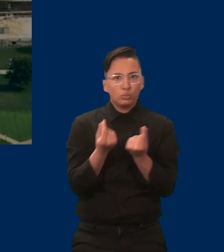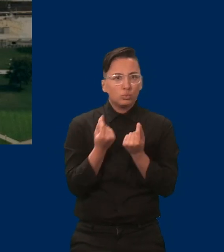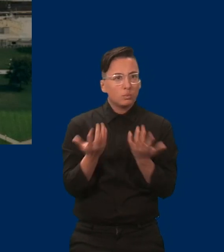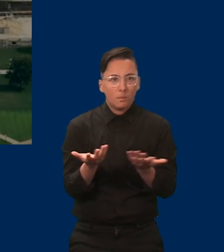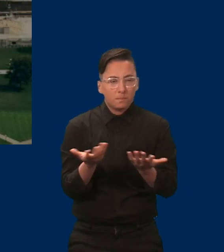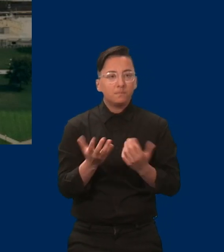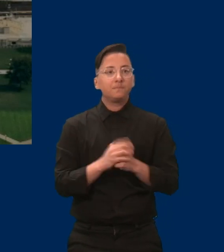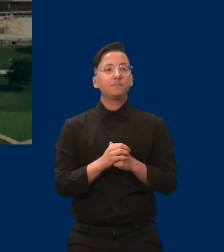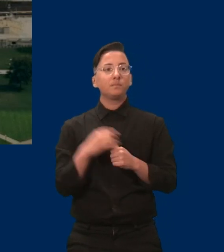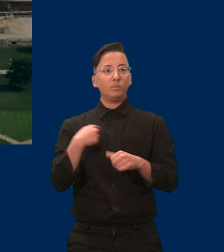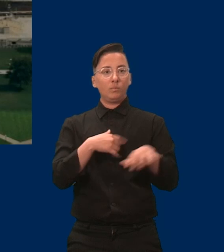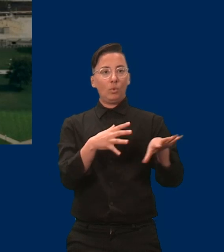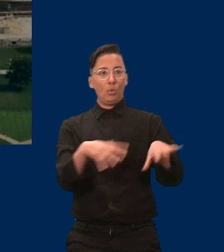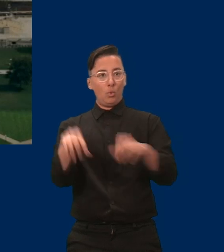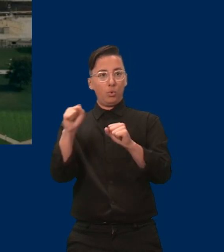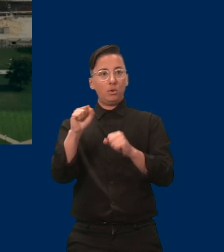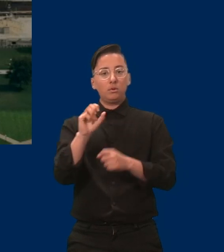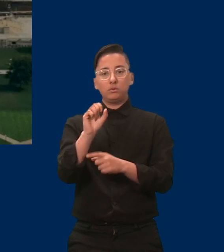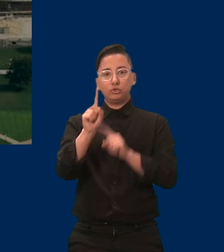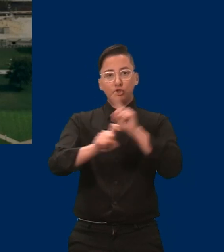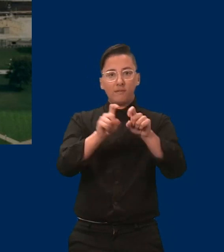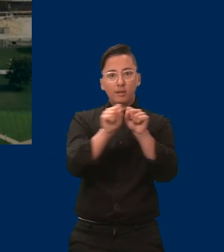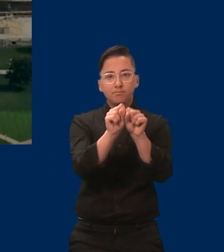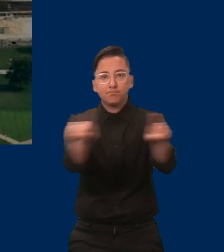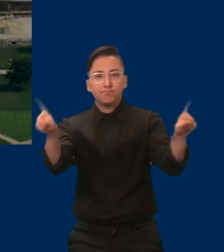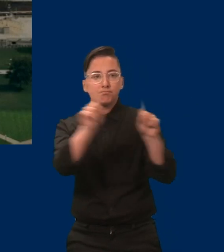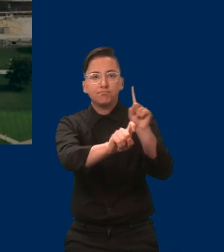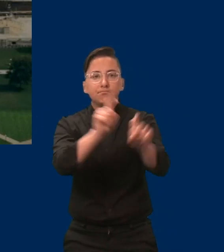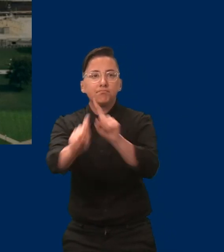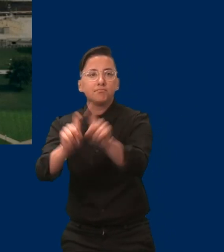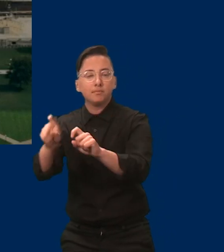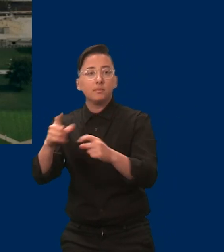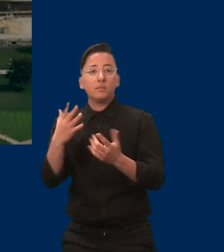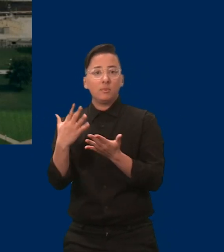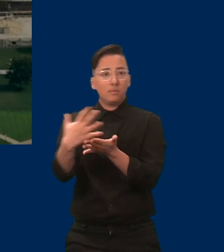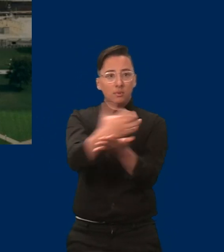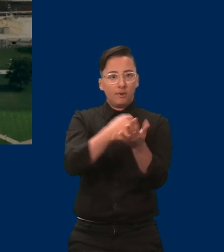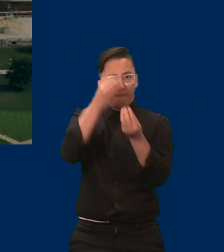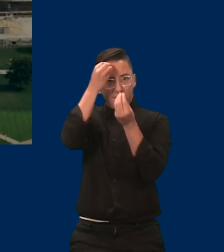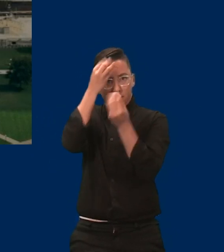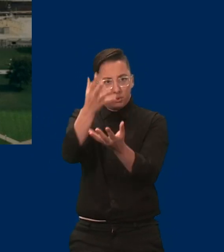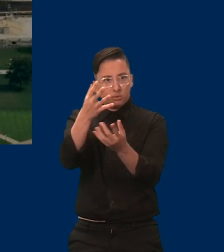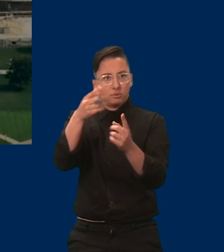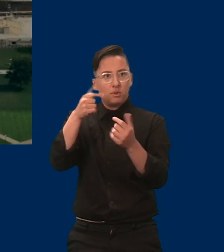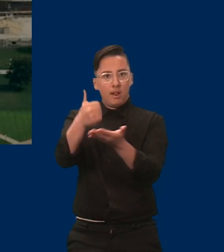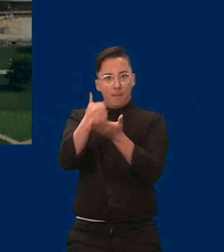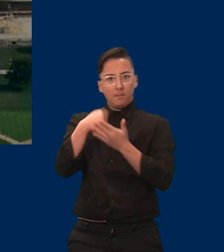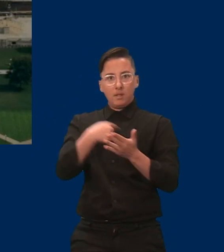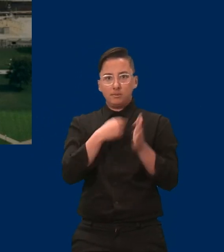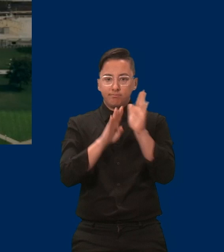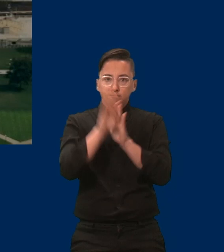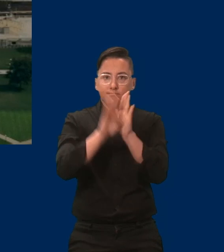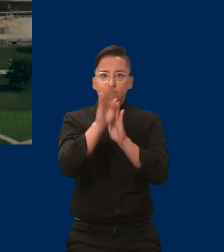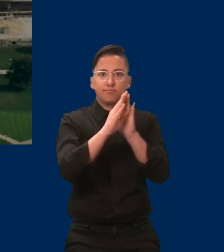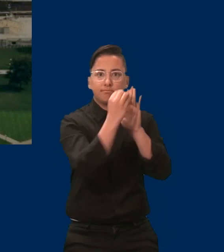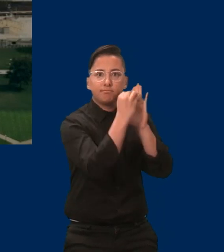to help guide our legislative agenda for next year. And I wanted to share with you all